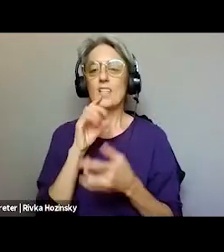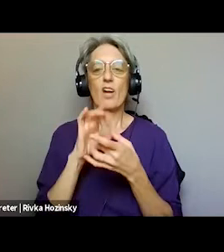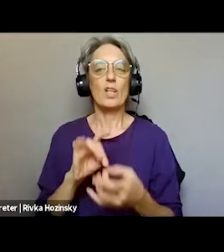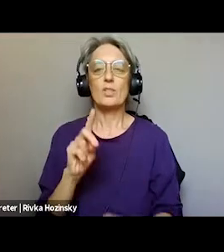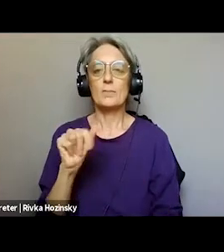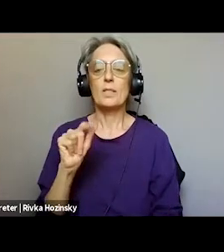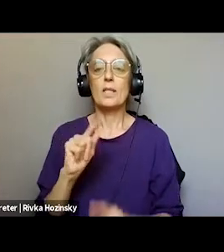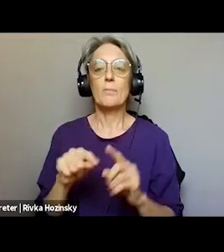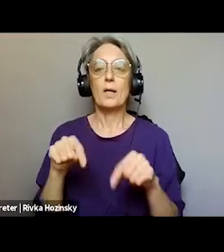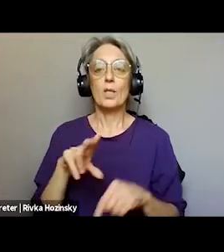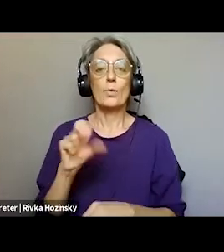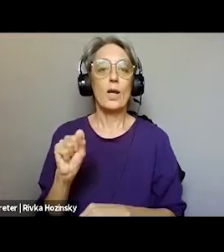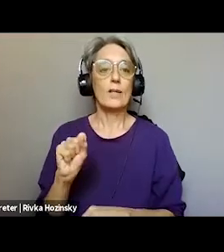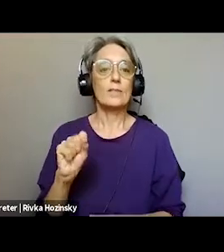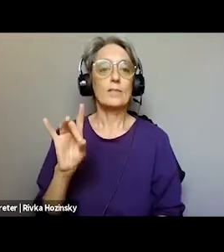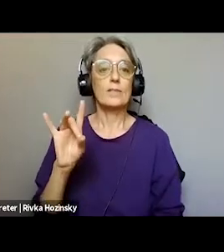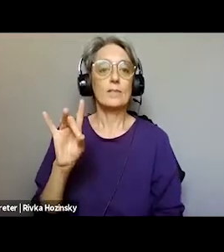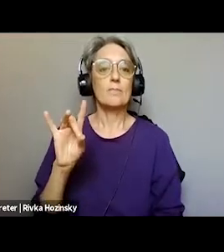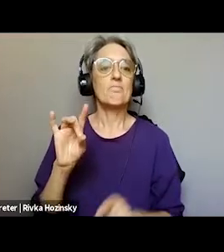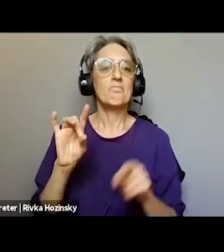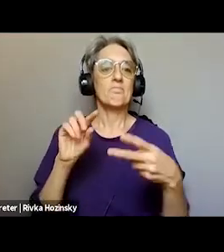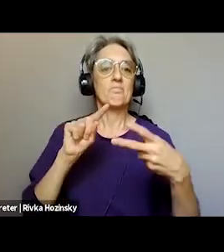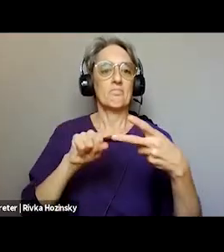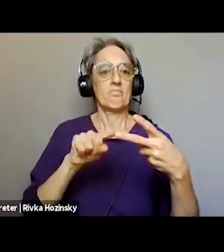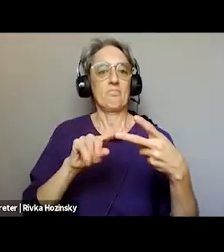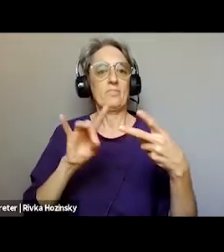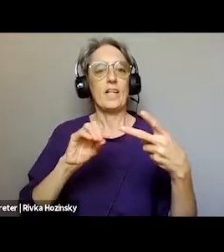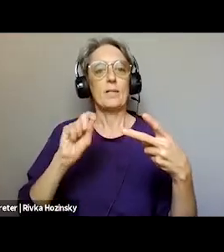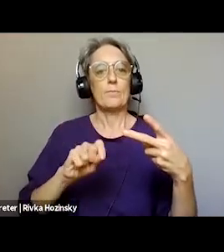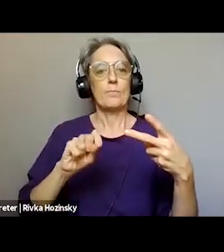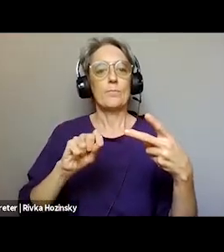80.7 percent of white women initiate prenatal care in the first trimester compared to 64.5